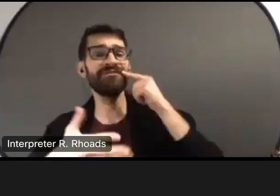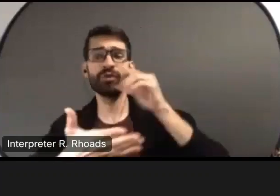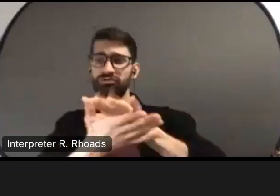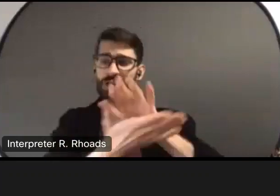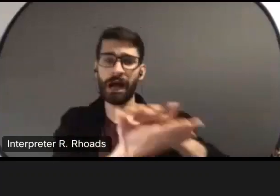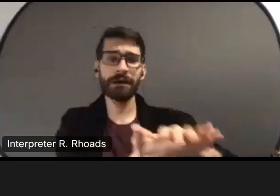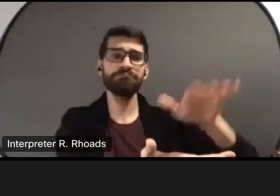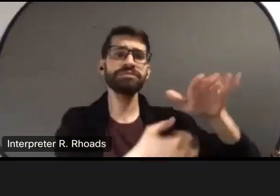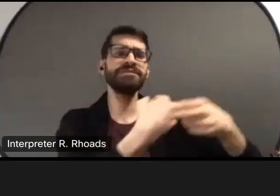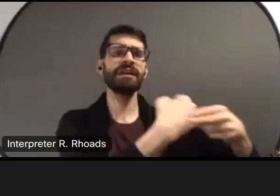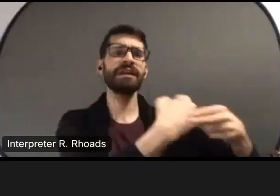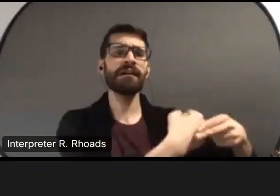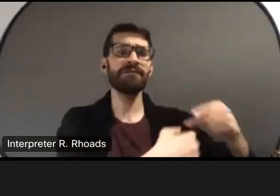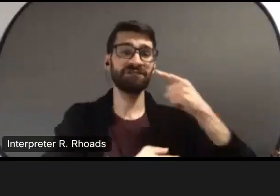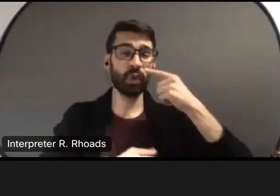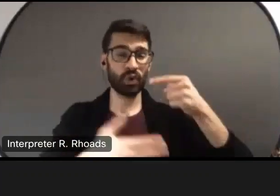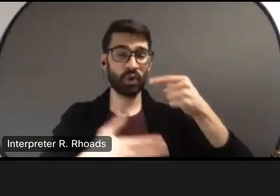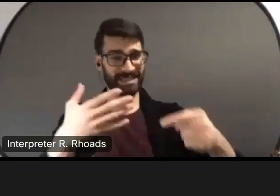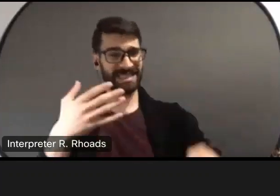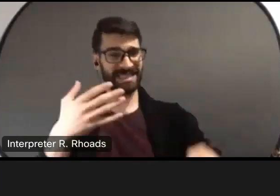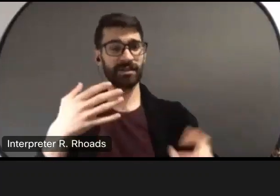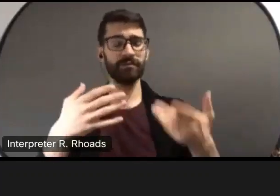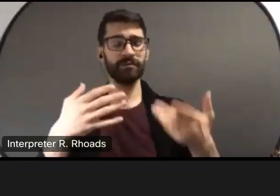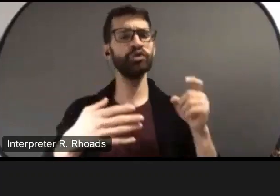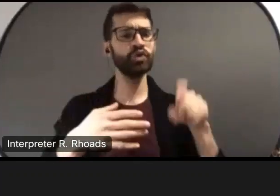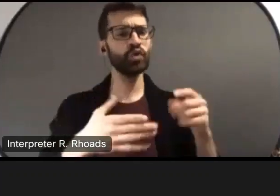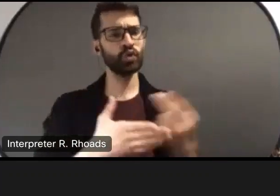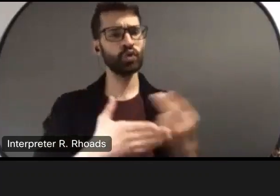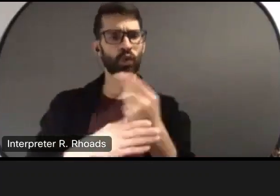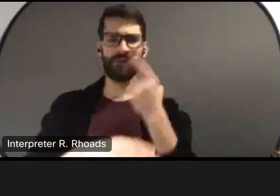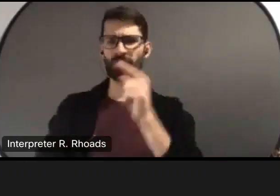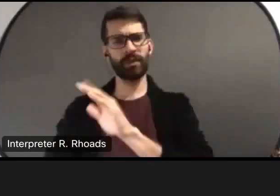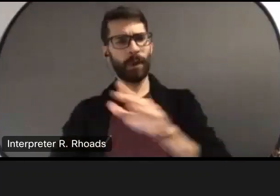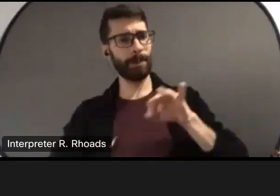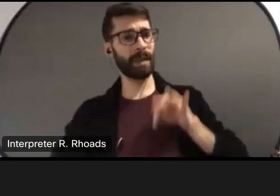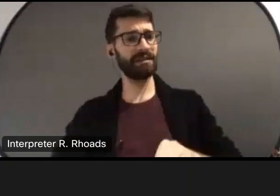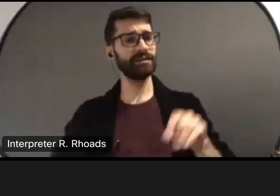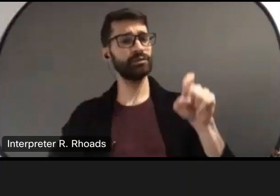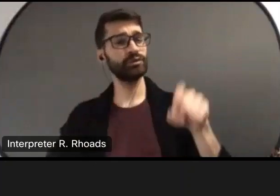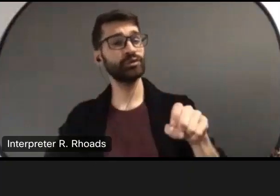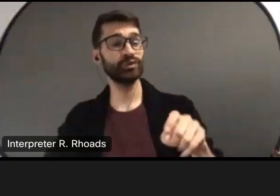good of your constituency. So that's just my opinion on offices. (Boese) Well and I would